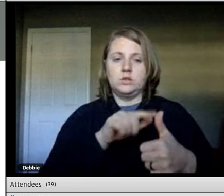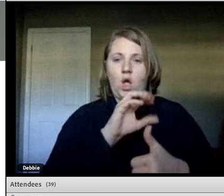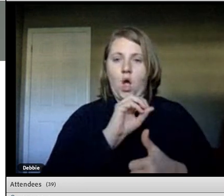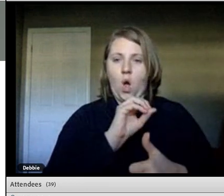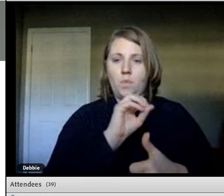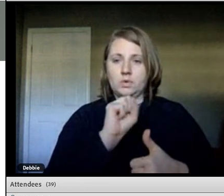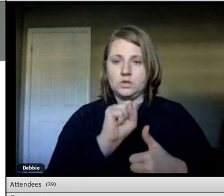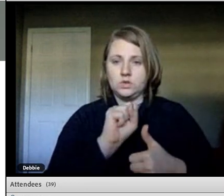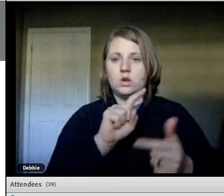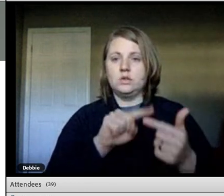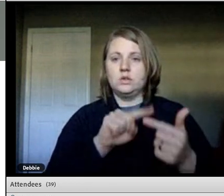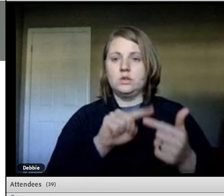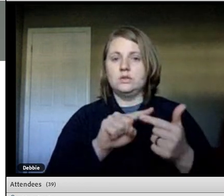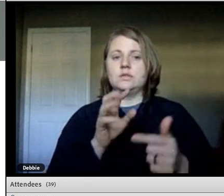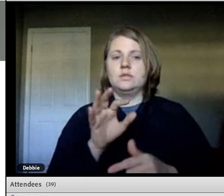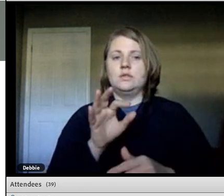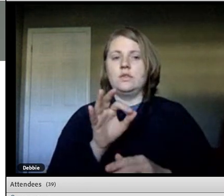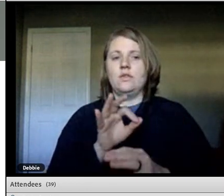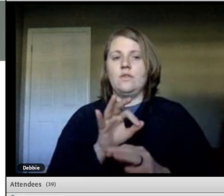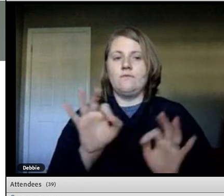and freemium stuff today for the most part,